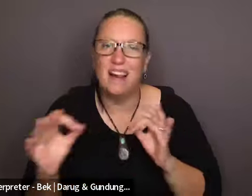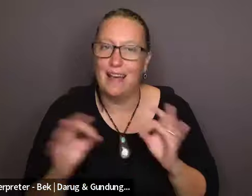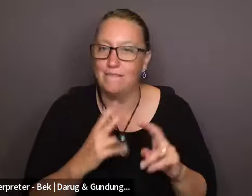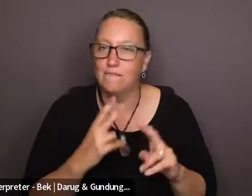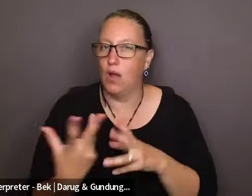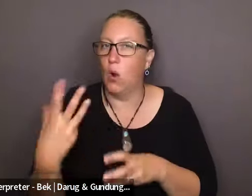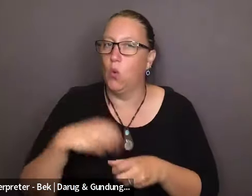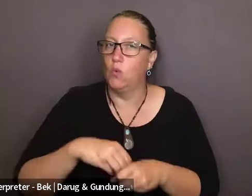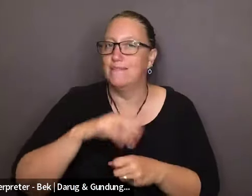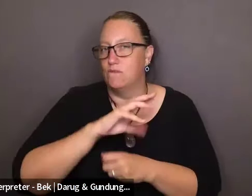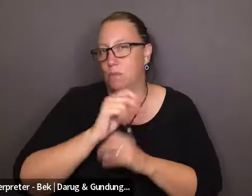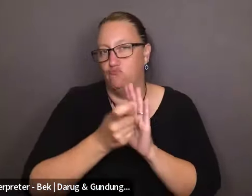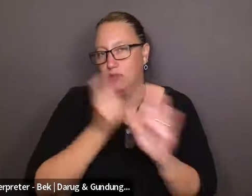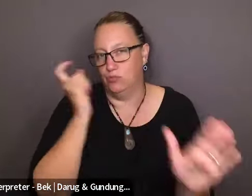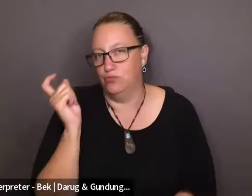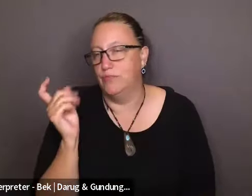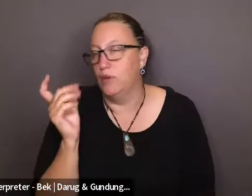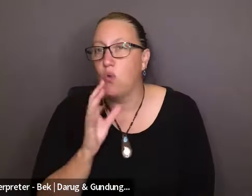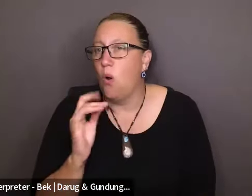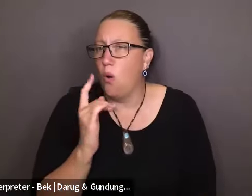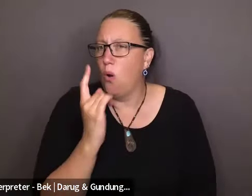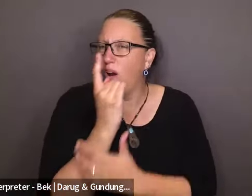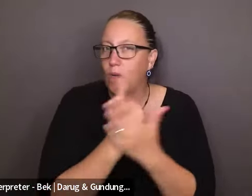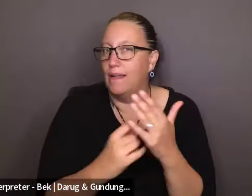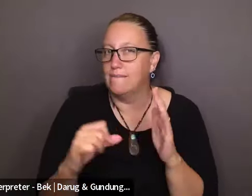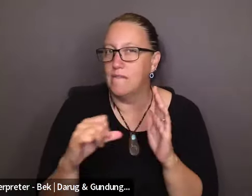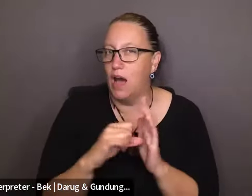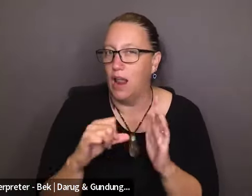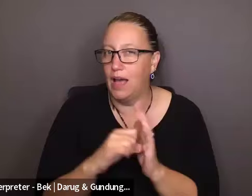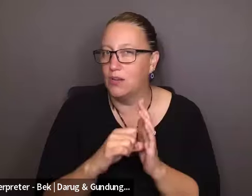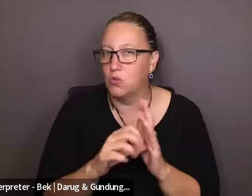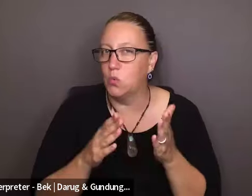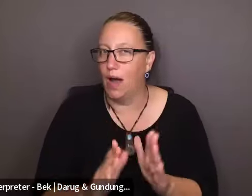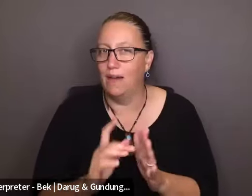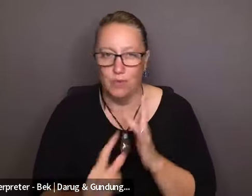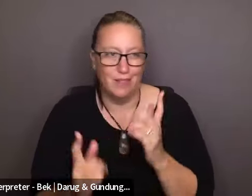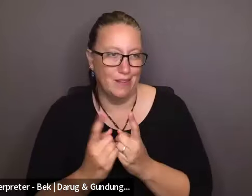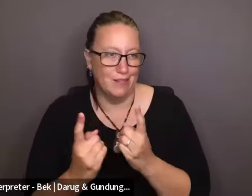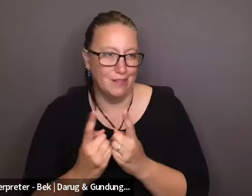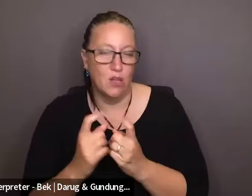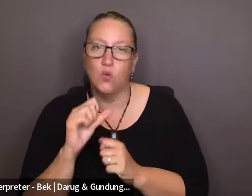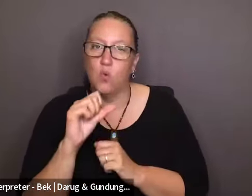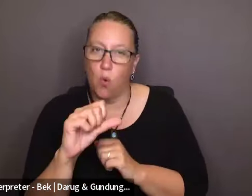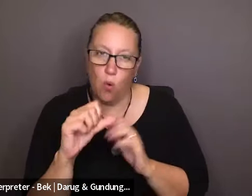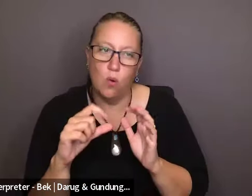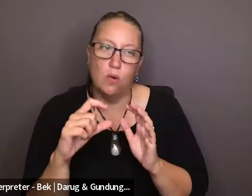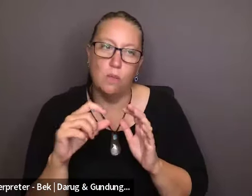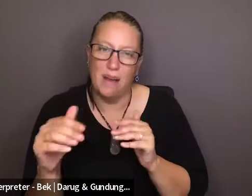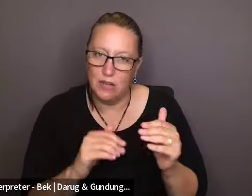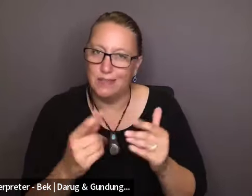the start, and strong projects plan for inclusion from the start because remember that budgetting is